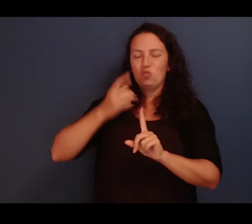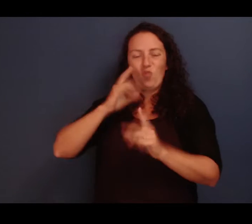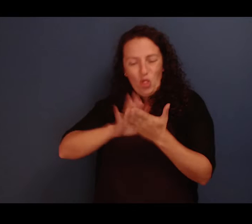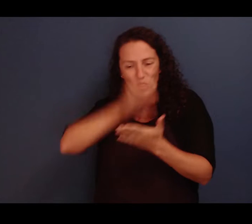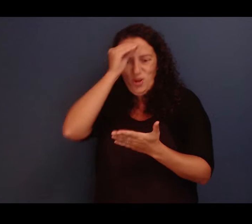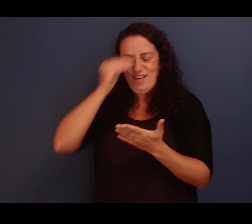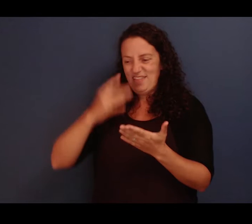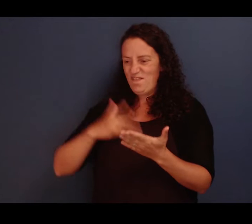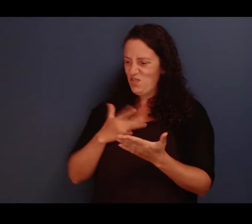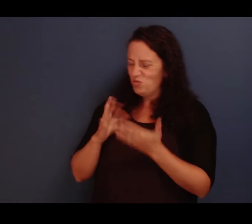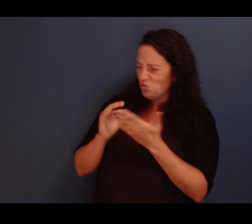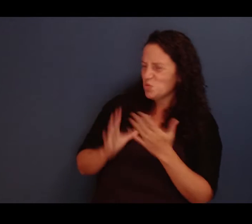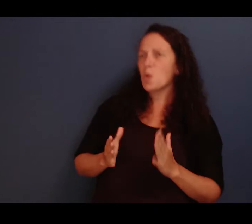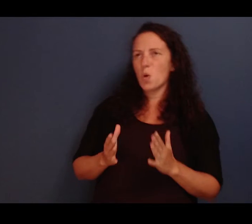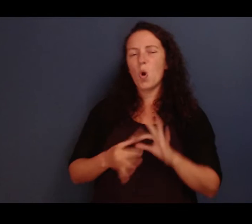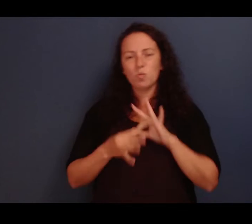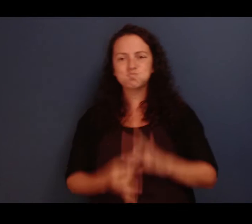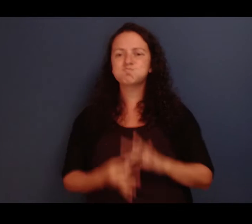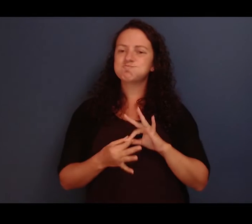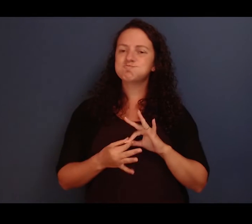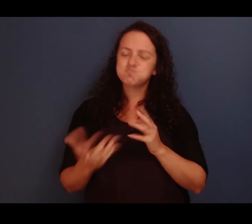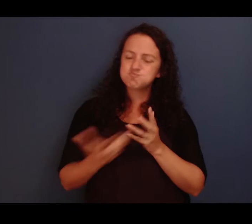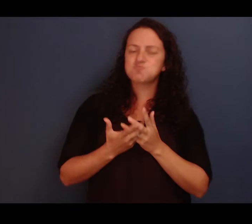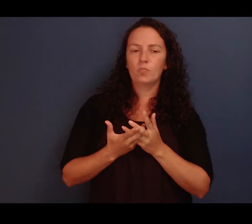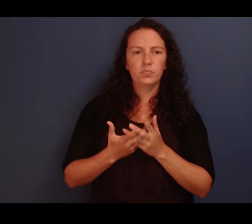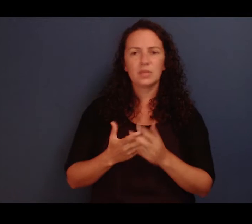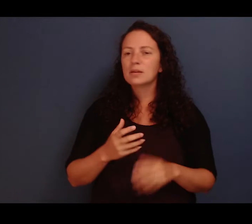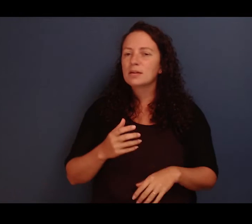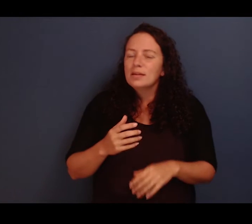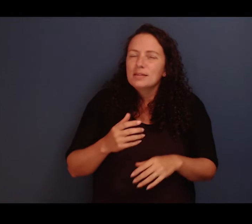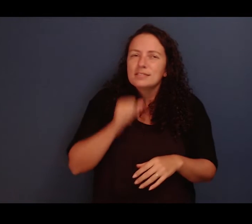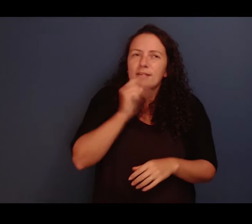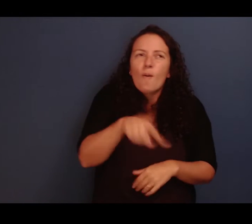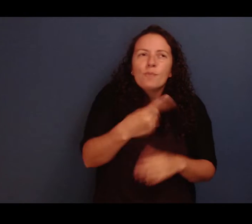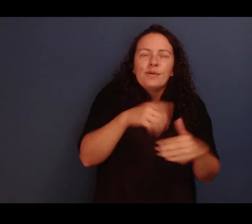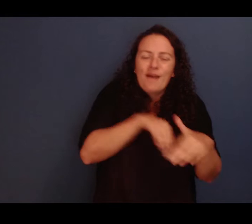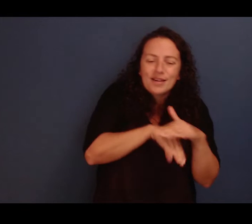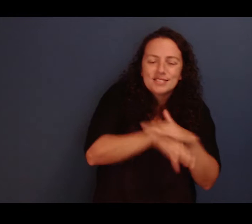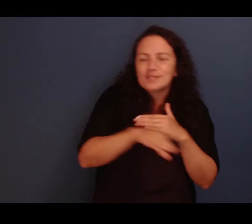of belonging and well-being. This is so much more than just access or inclusion; it's the